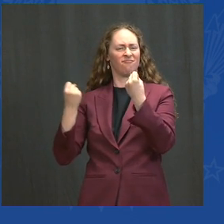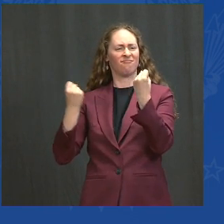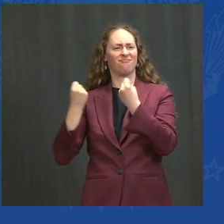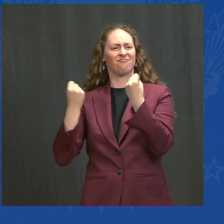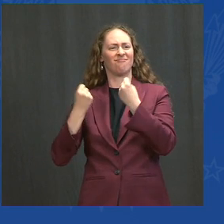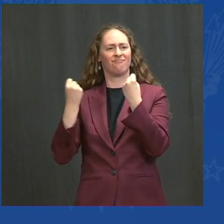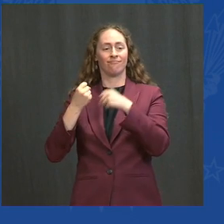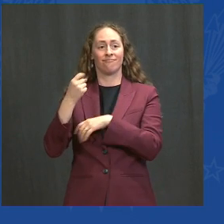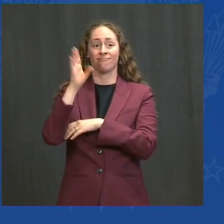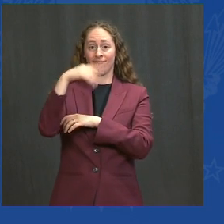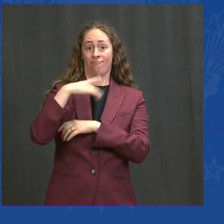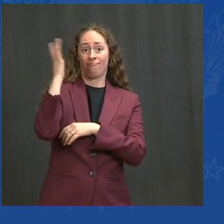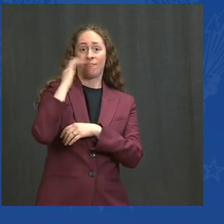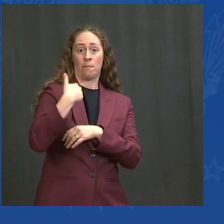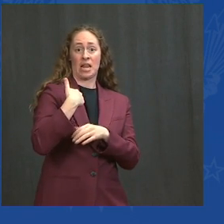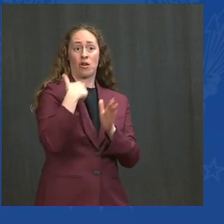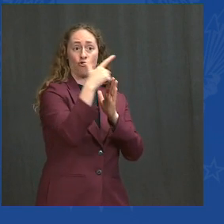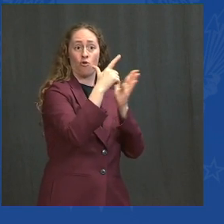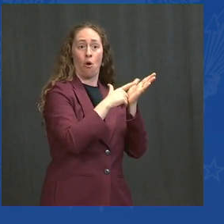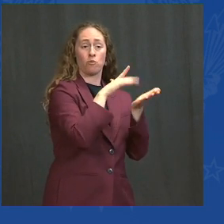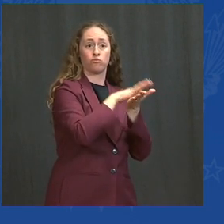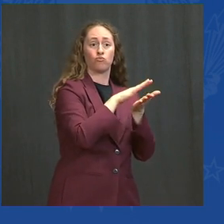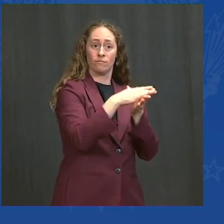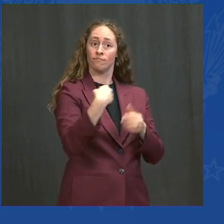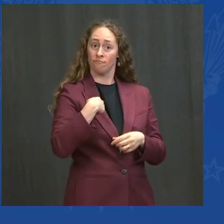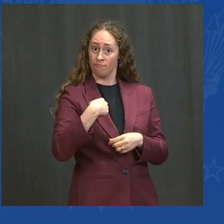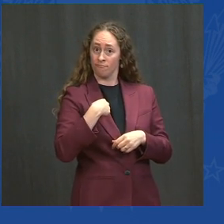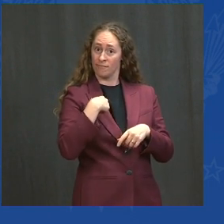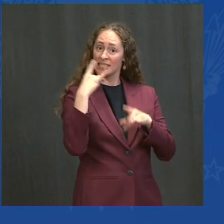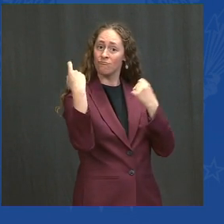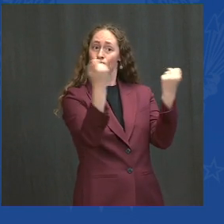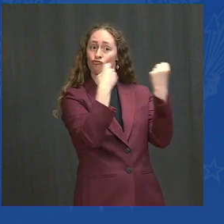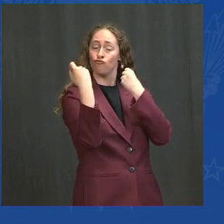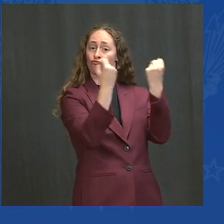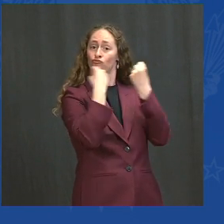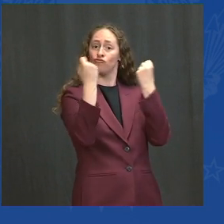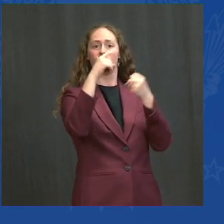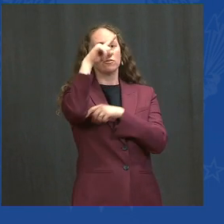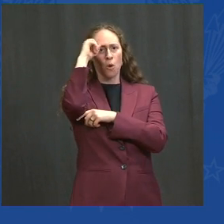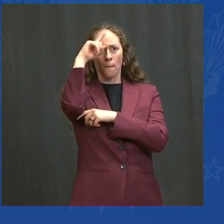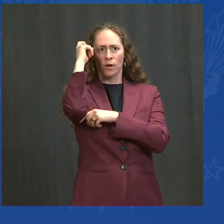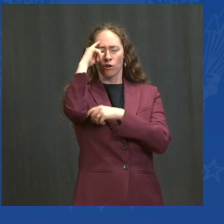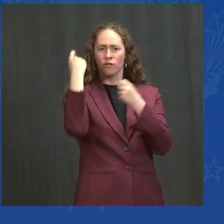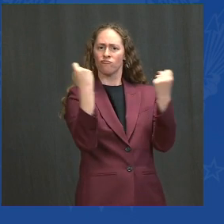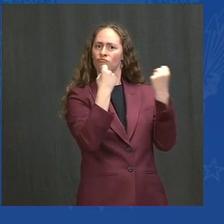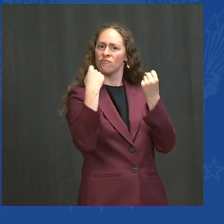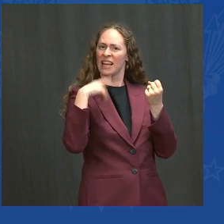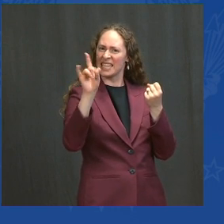I drove a school bus during the summers to pick up spending money. And from one bus driver to another,